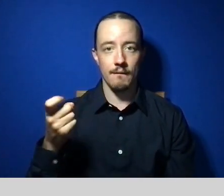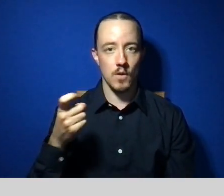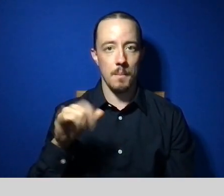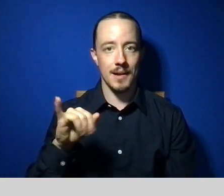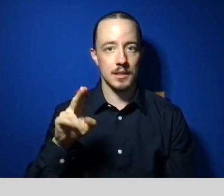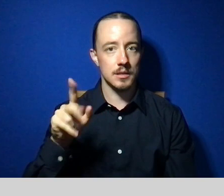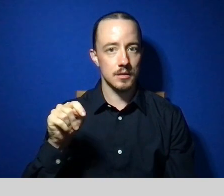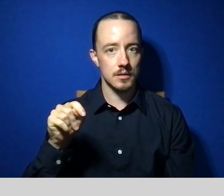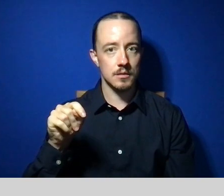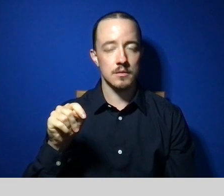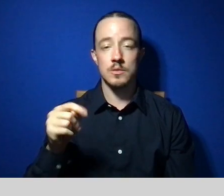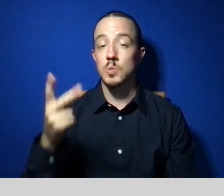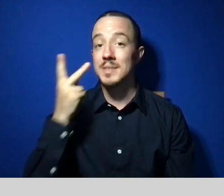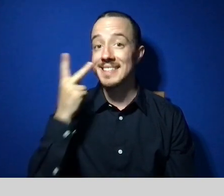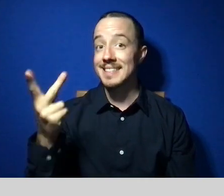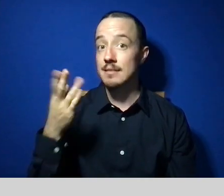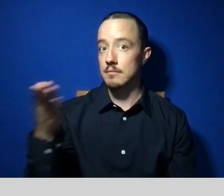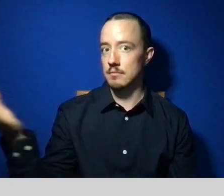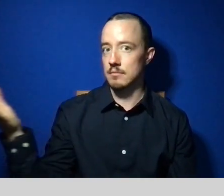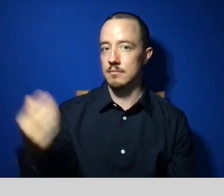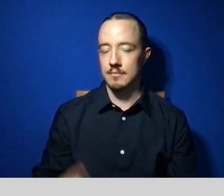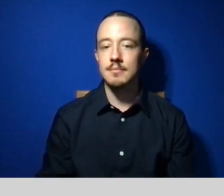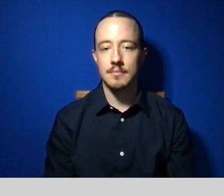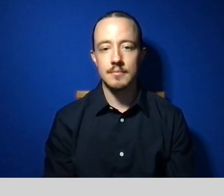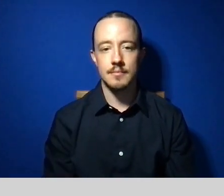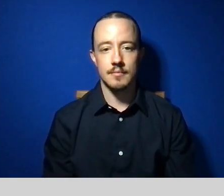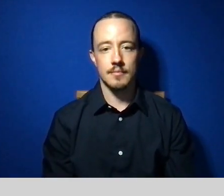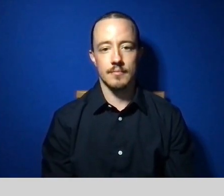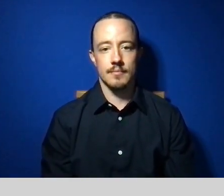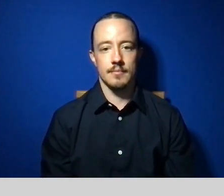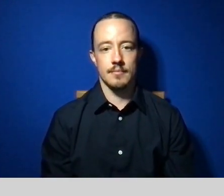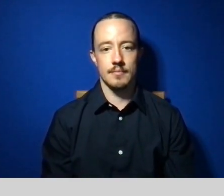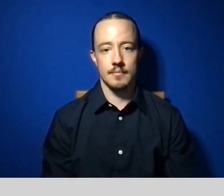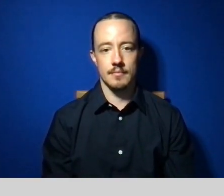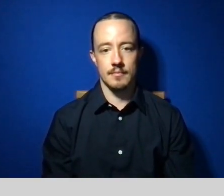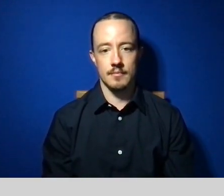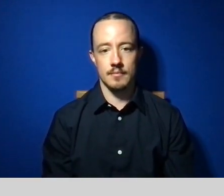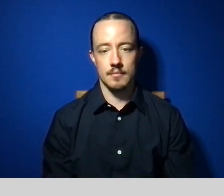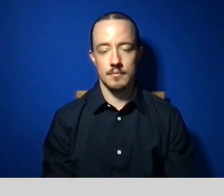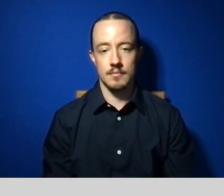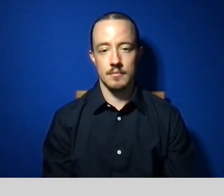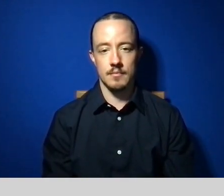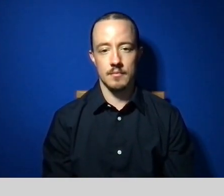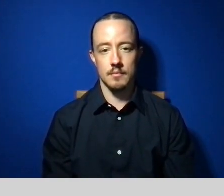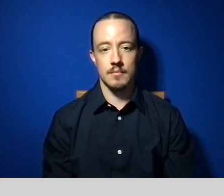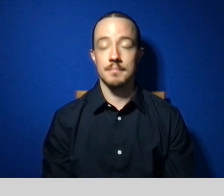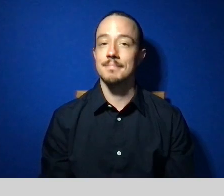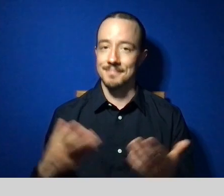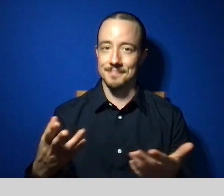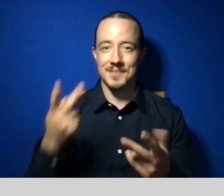And if I do pid.to_int of gxd, it says 1234. So very simple piece of code.